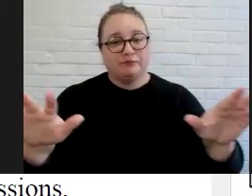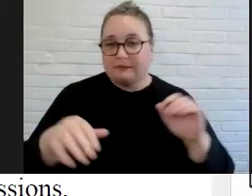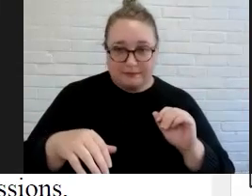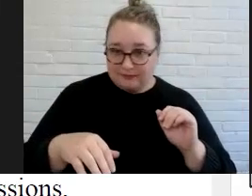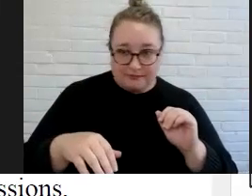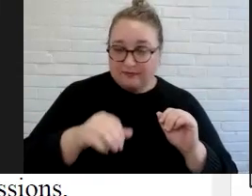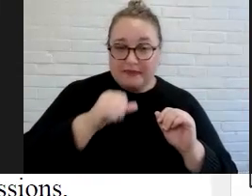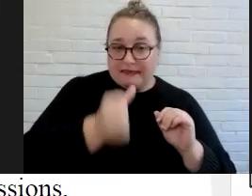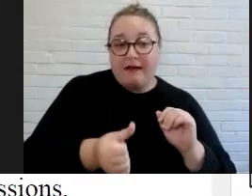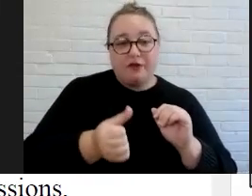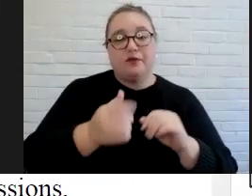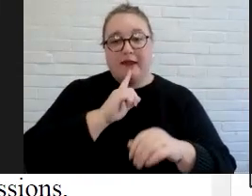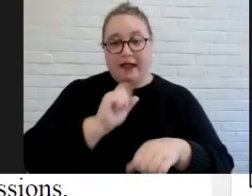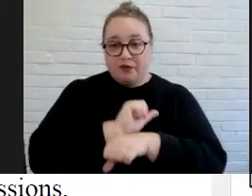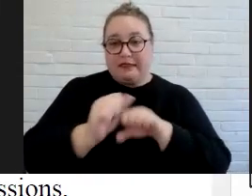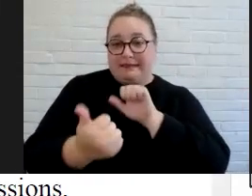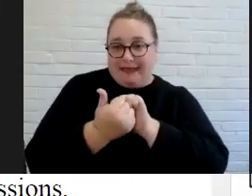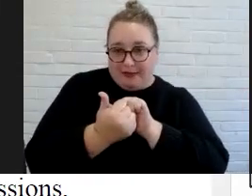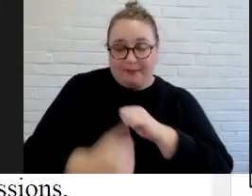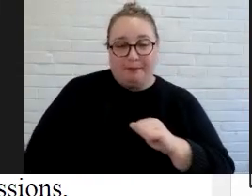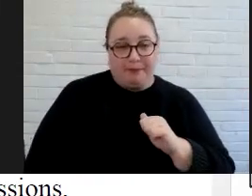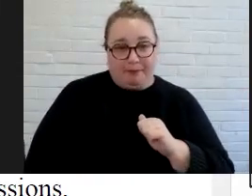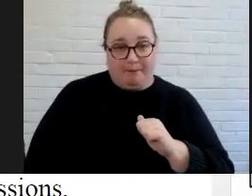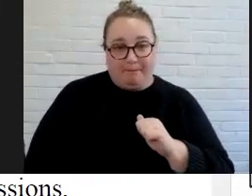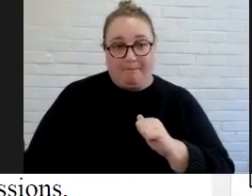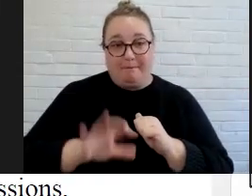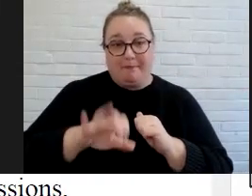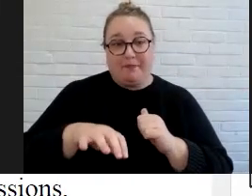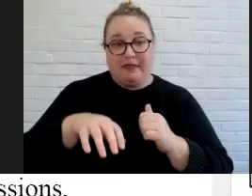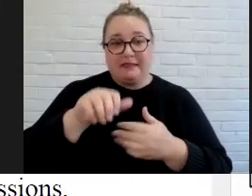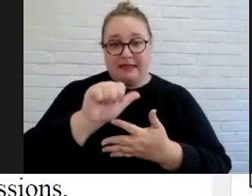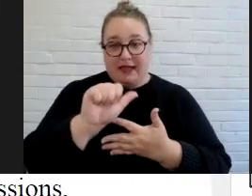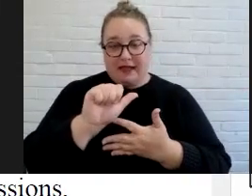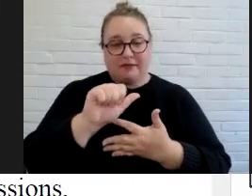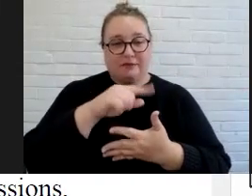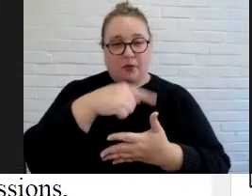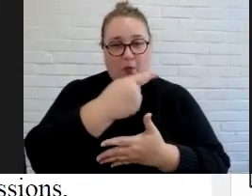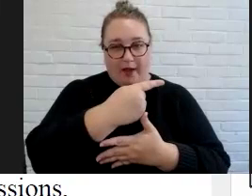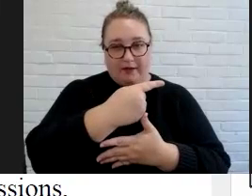So then we've got, so that's A. Then we've got B. So that's going to be assessing or providing feedback